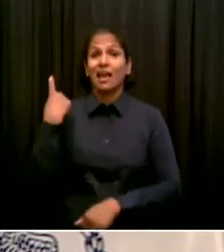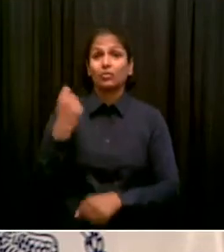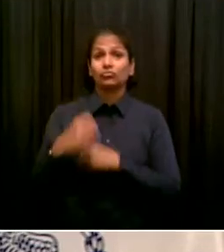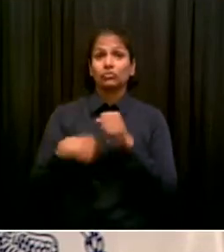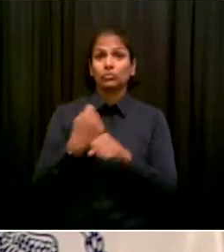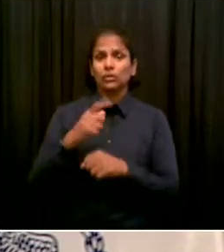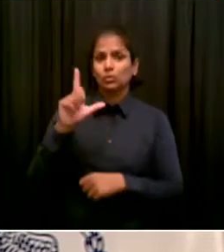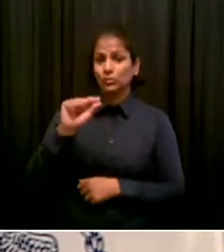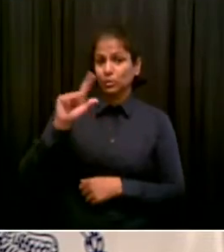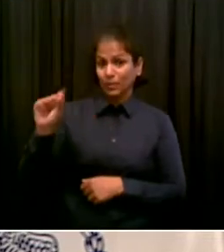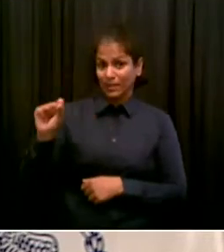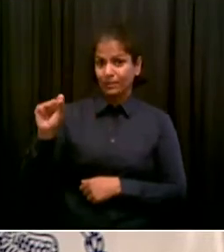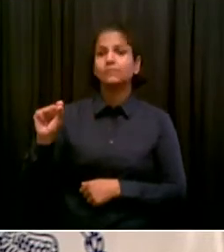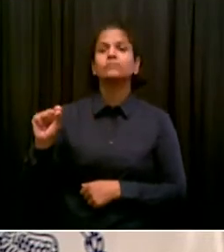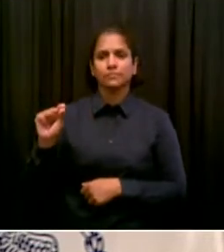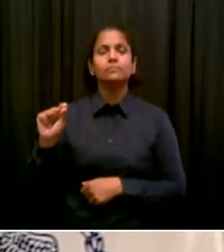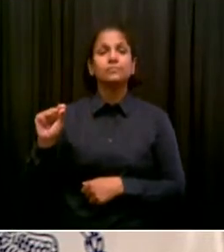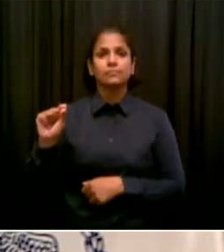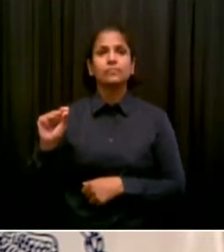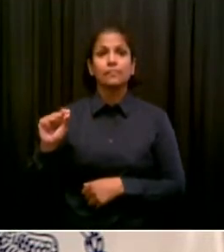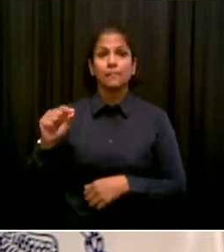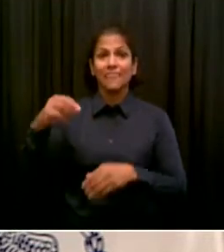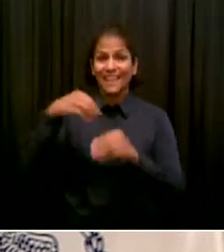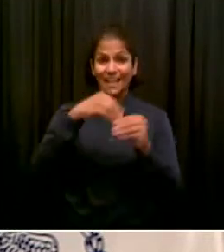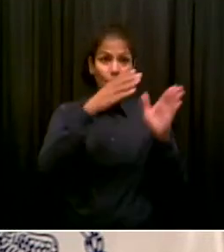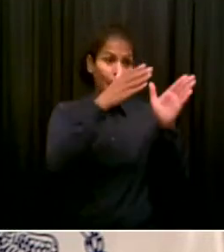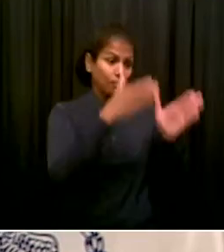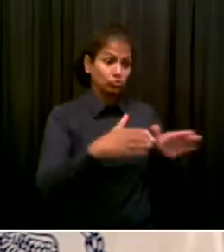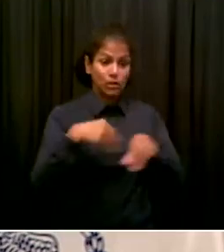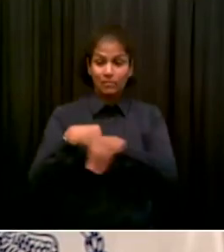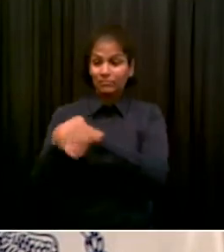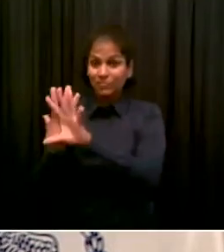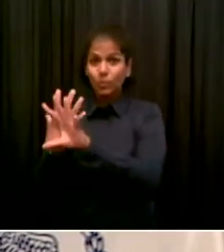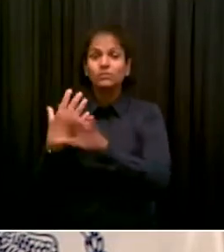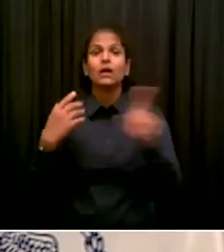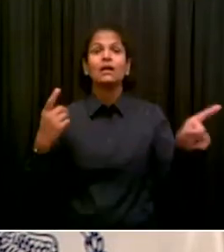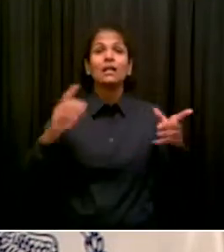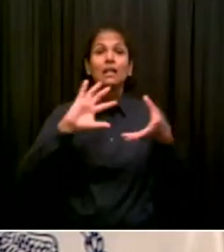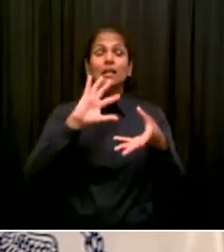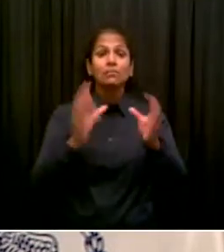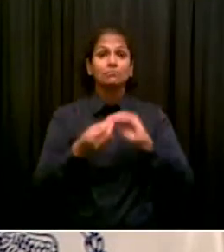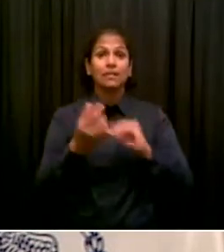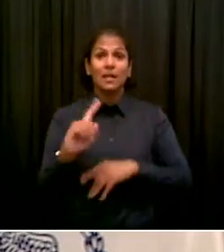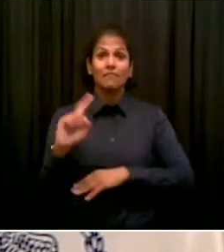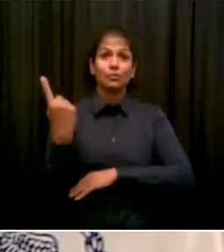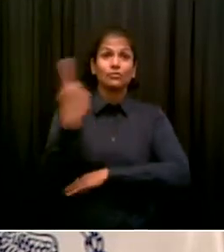WHEN YOU COMPARE TO THE SAME TIME LAST YEAR, COMBINING IN